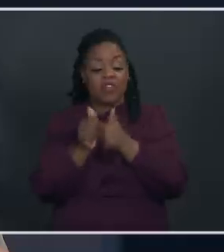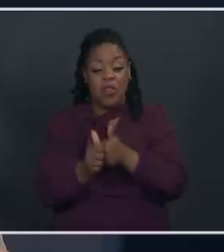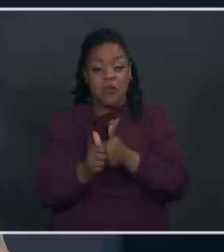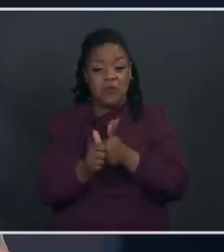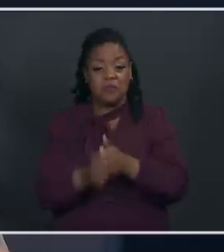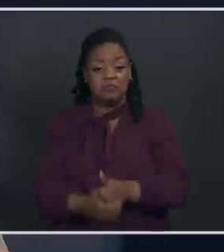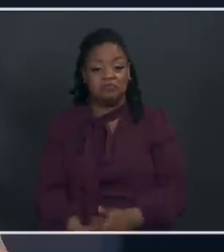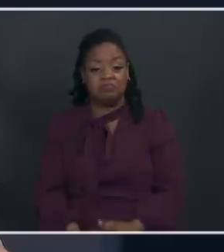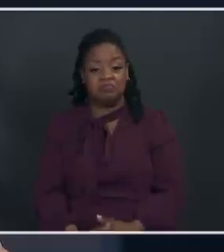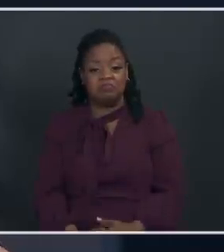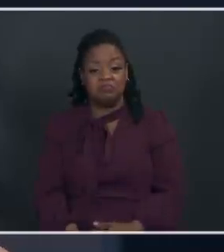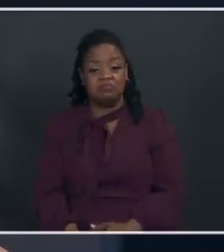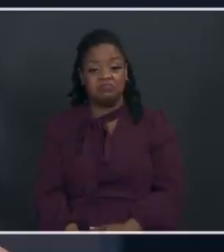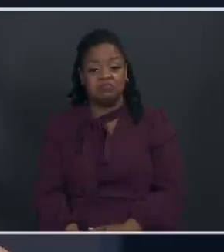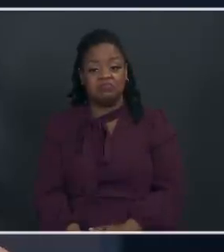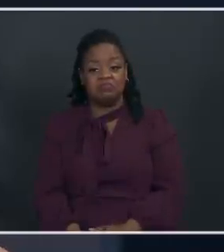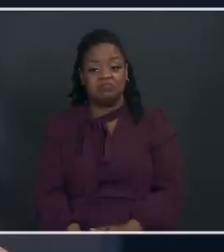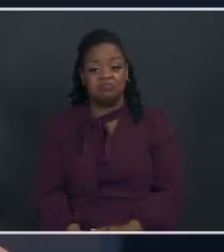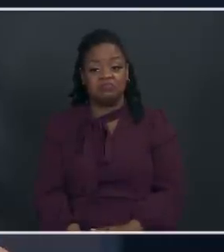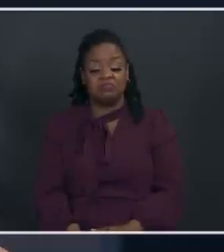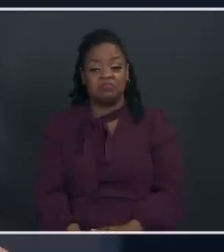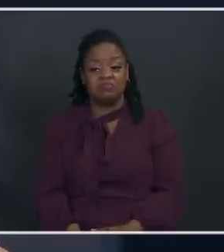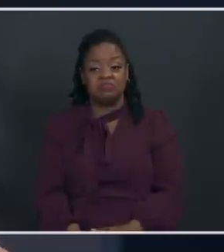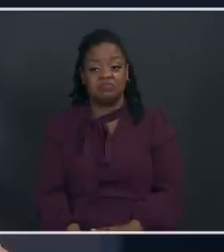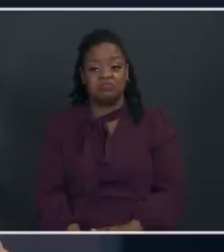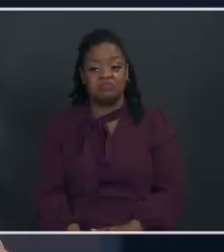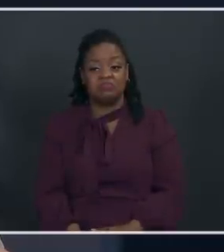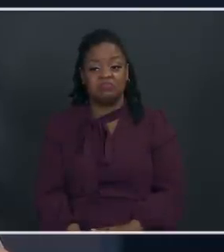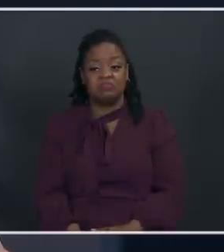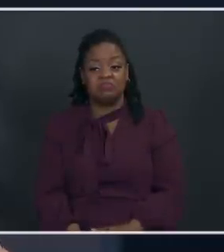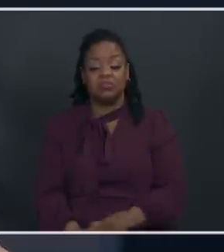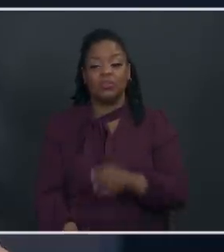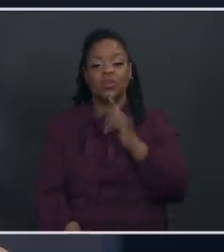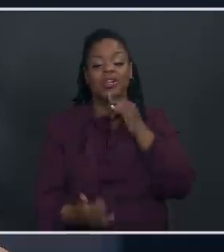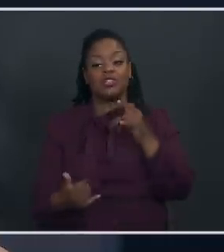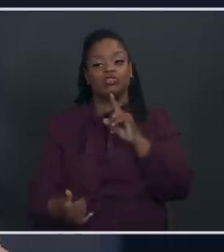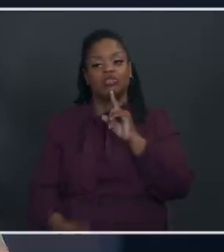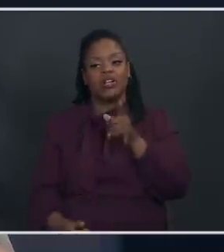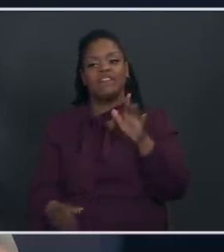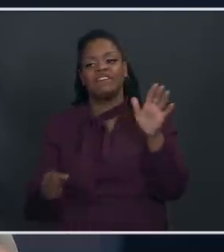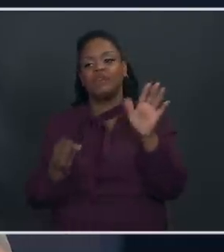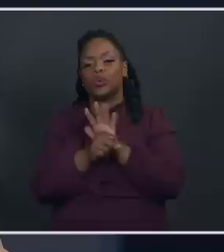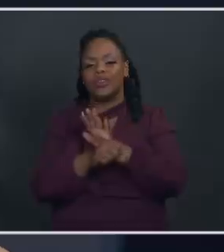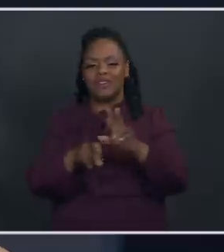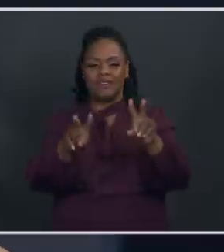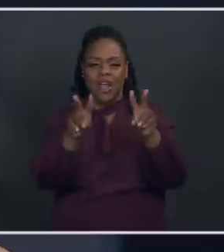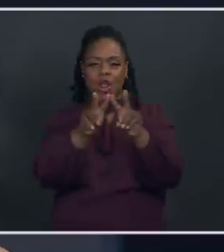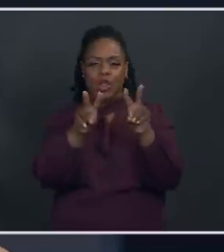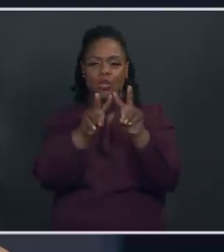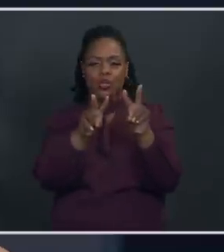And that's -- it's -- this is a value-lading [sic] -- laden effort that President Biden has undertaken,